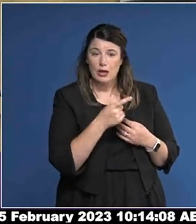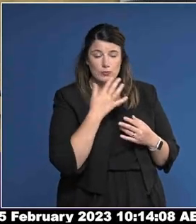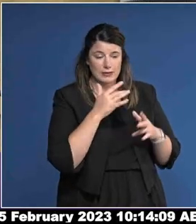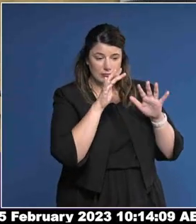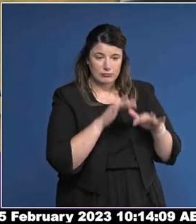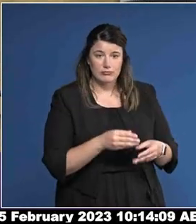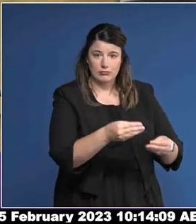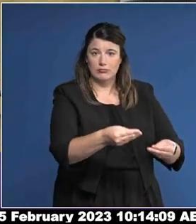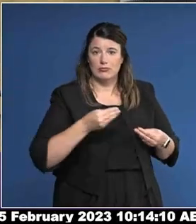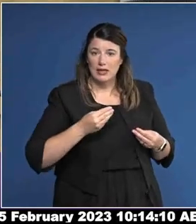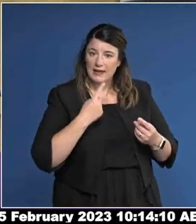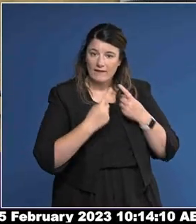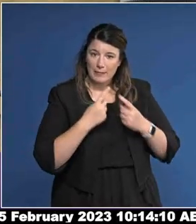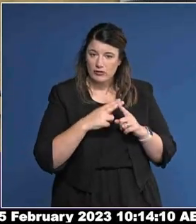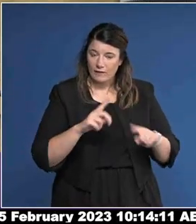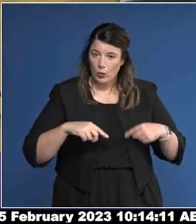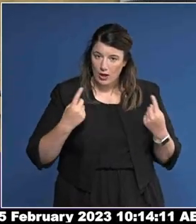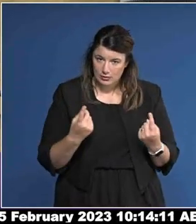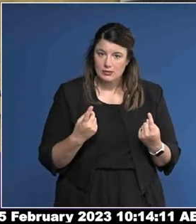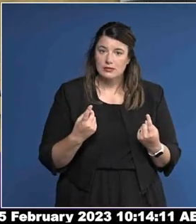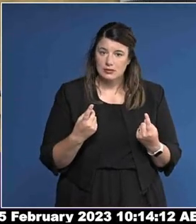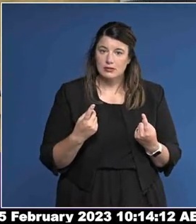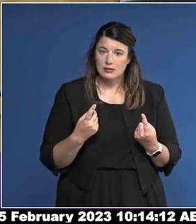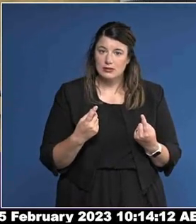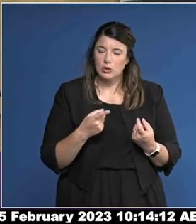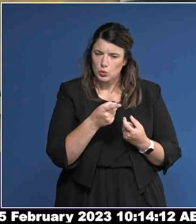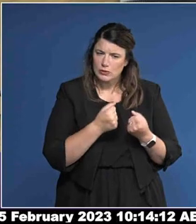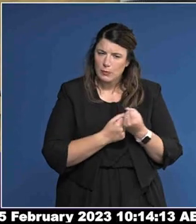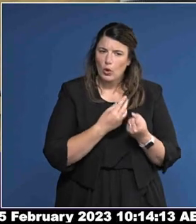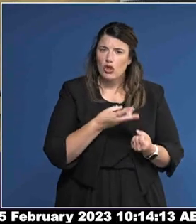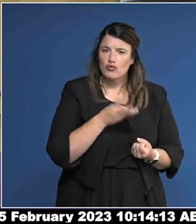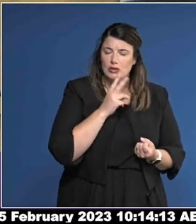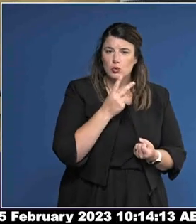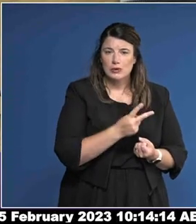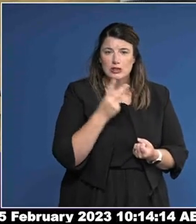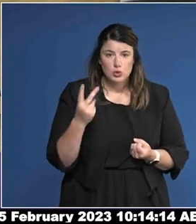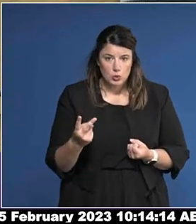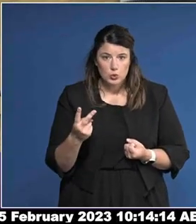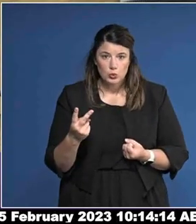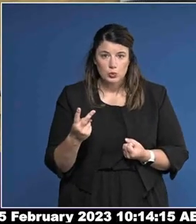understanding that Araluen supports 322 people with disability?